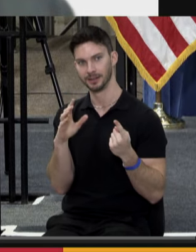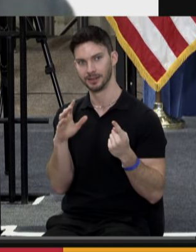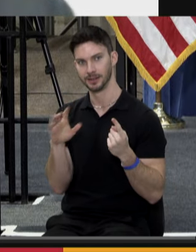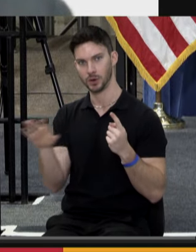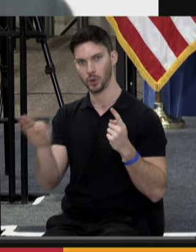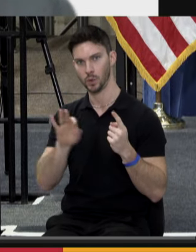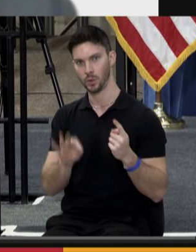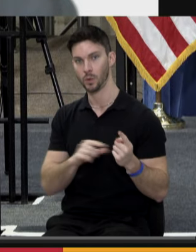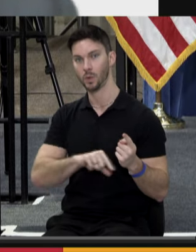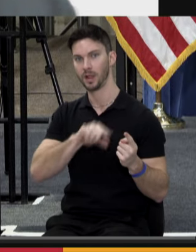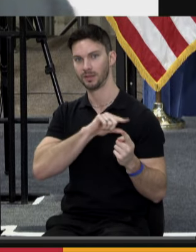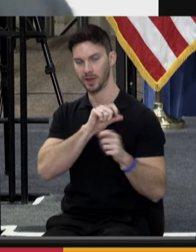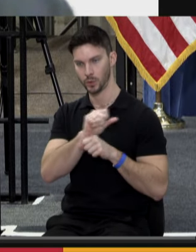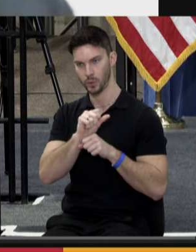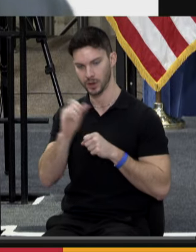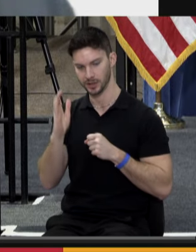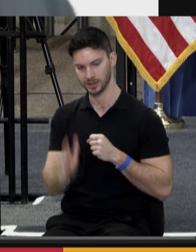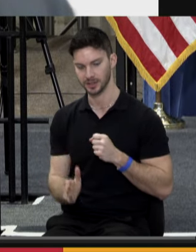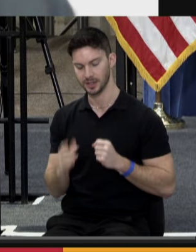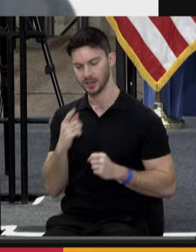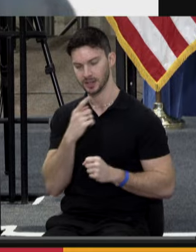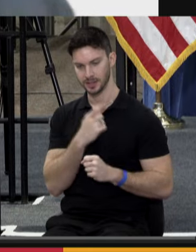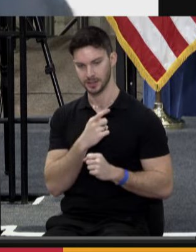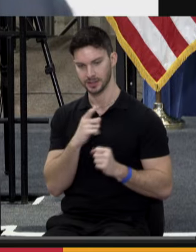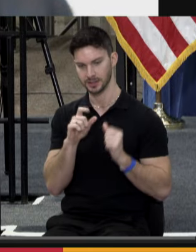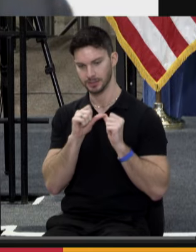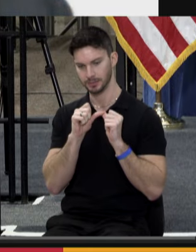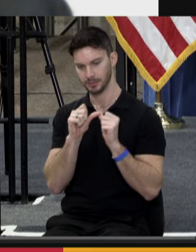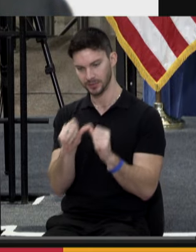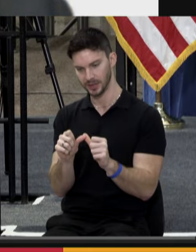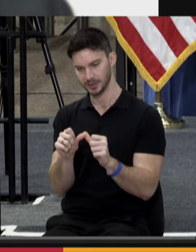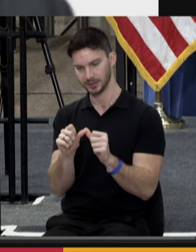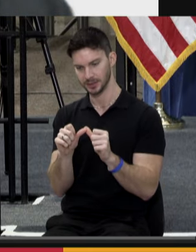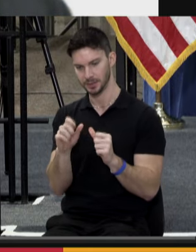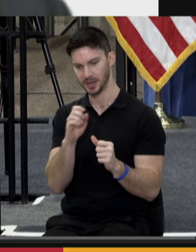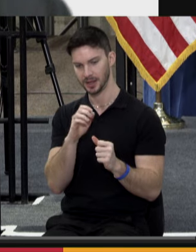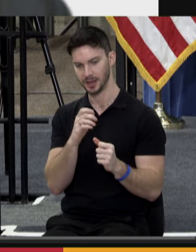The profession requires continuous learning, empathy, and deep commitment to quality care.